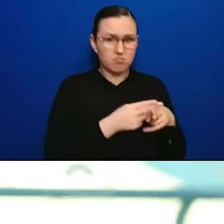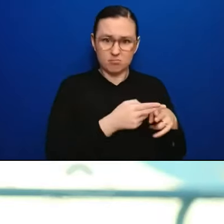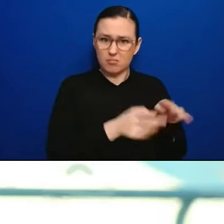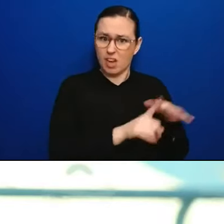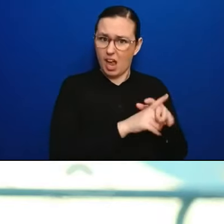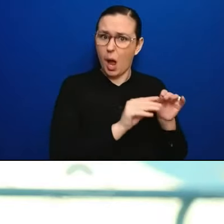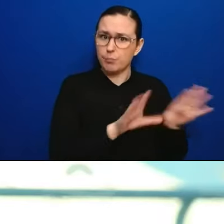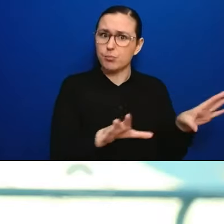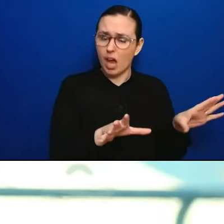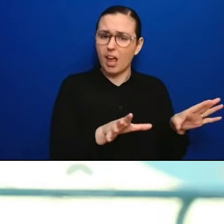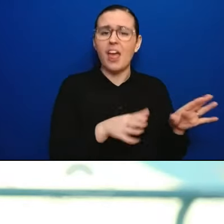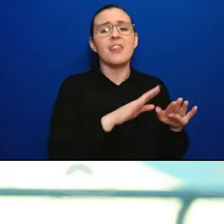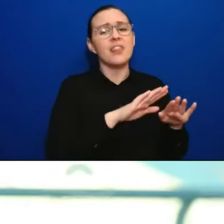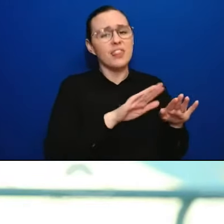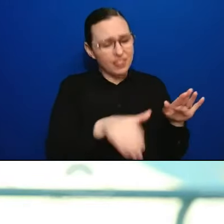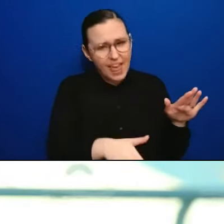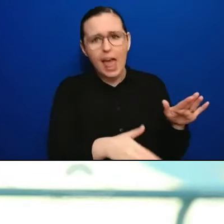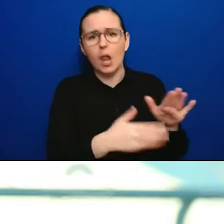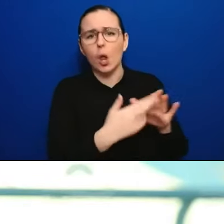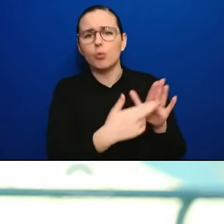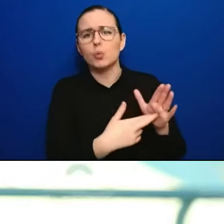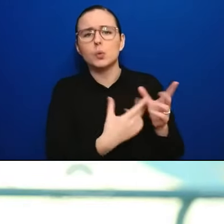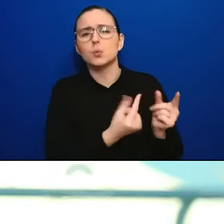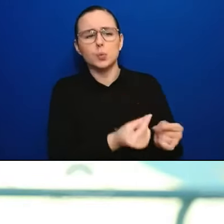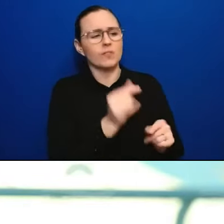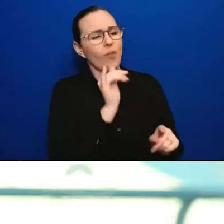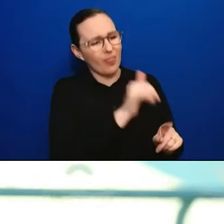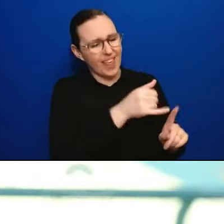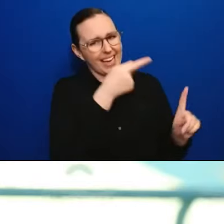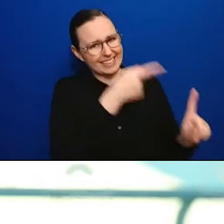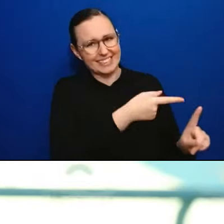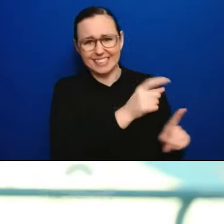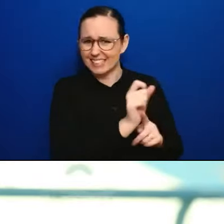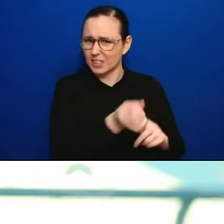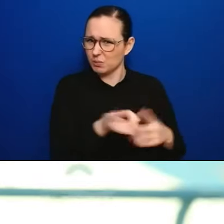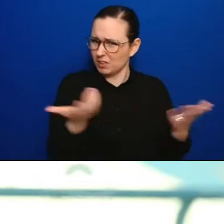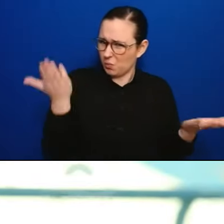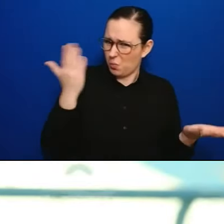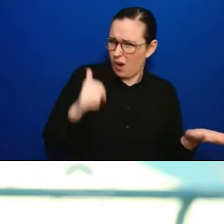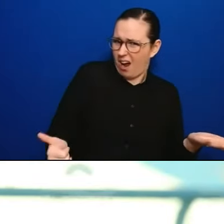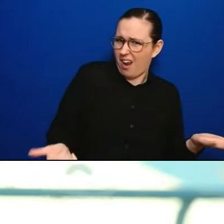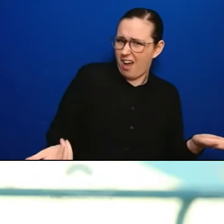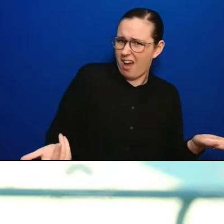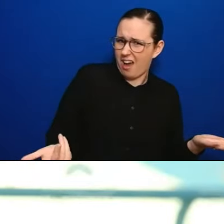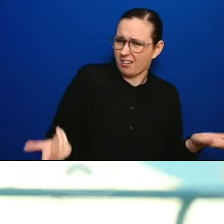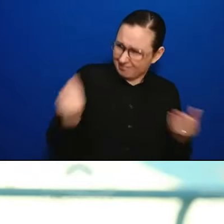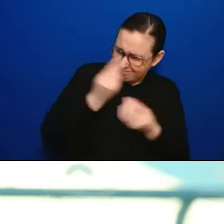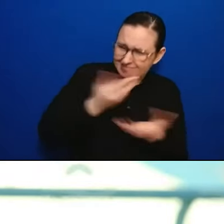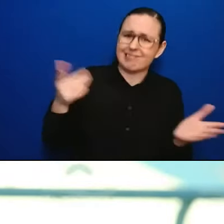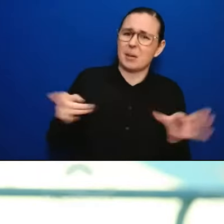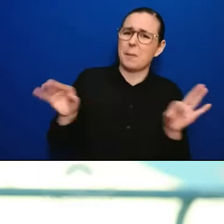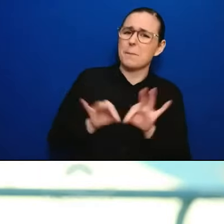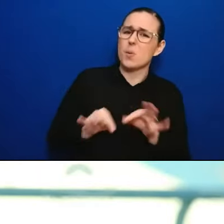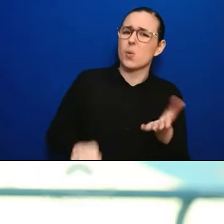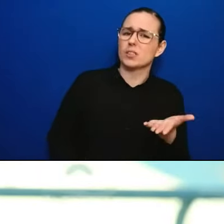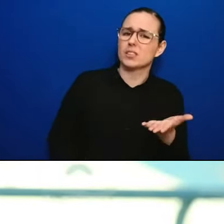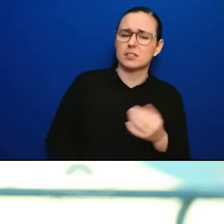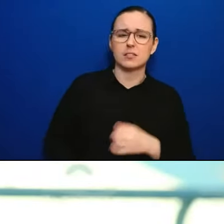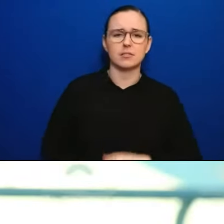of where an outbreak is and isn't and what's going on and isn't going on why not just